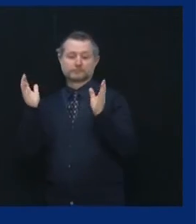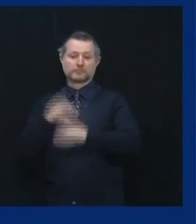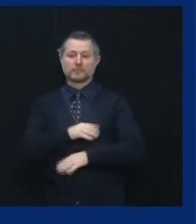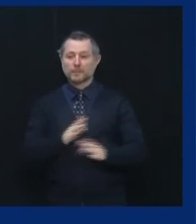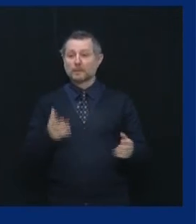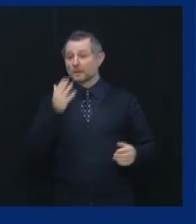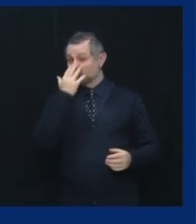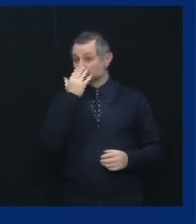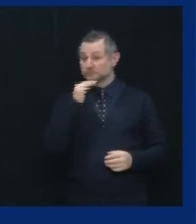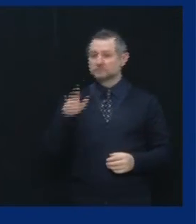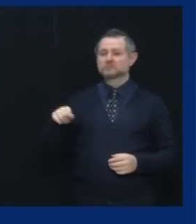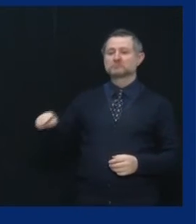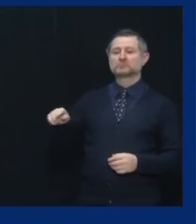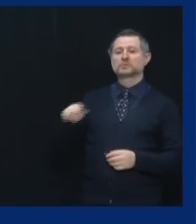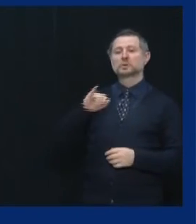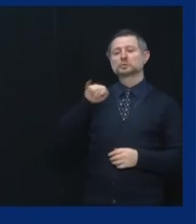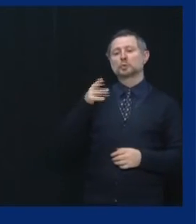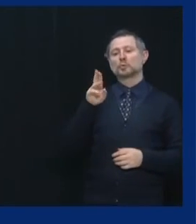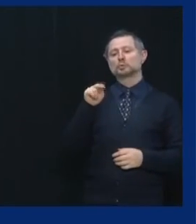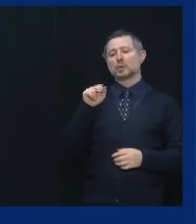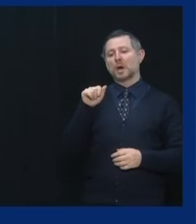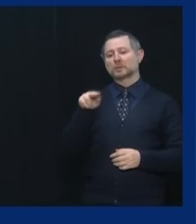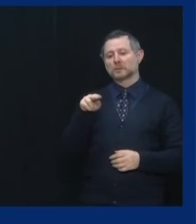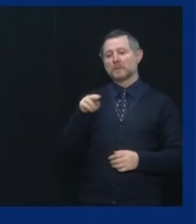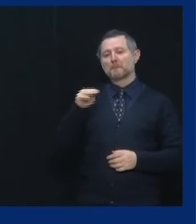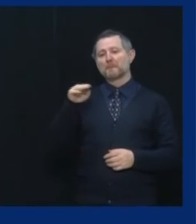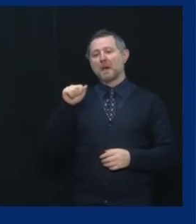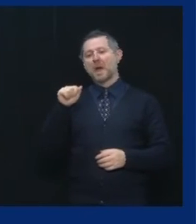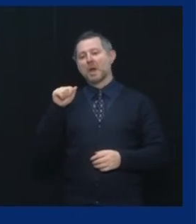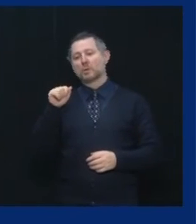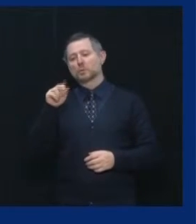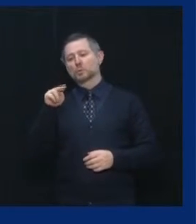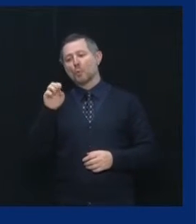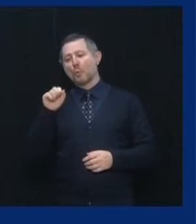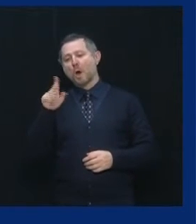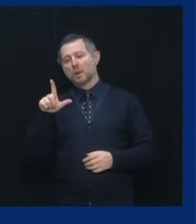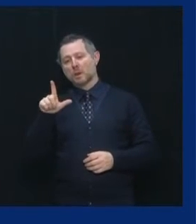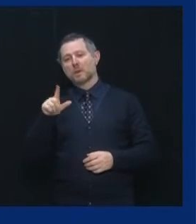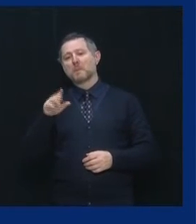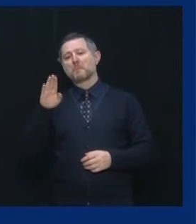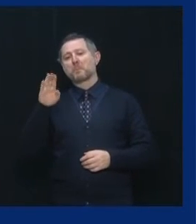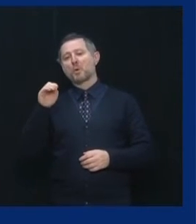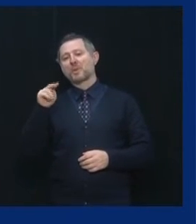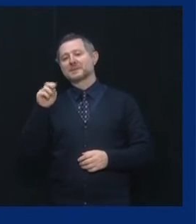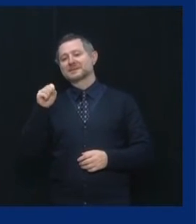COW?